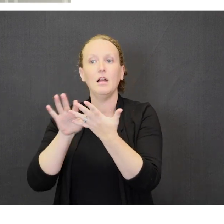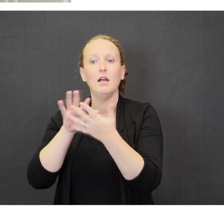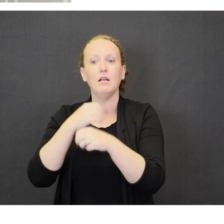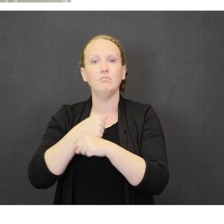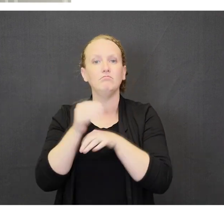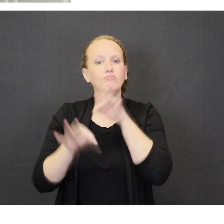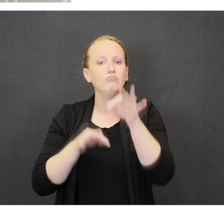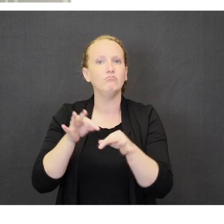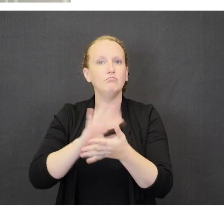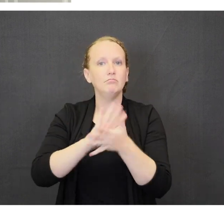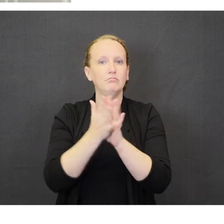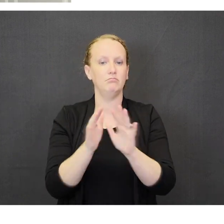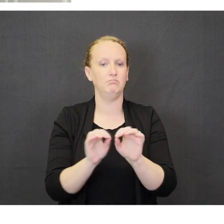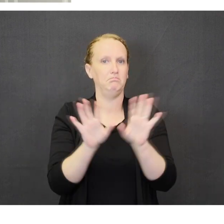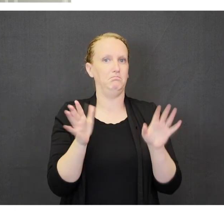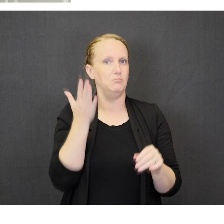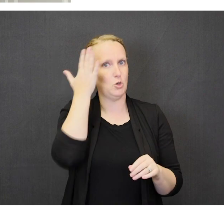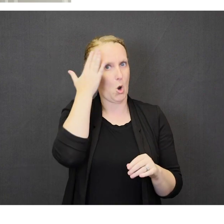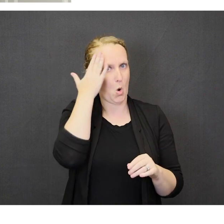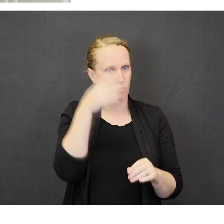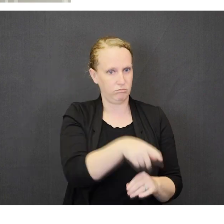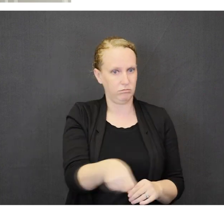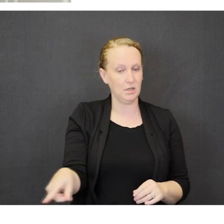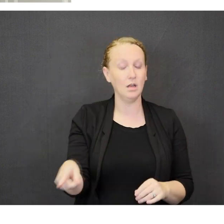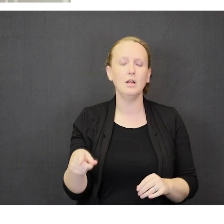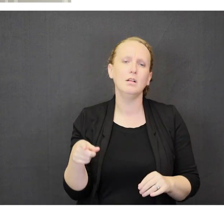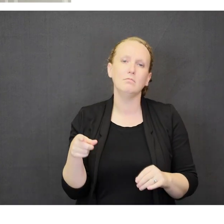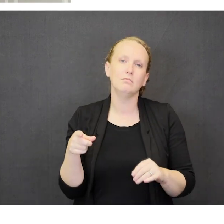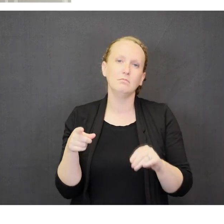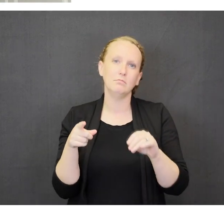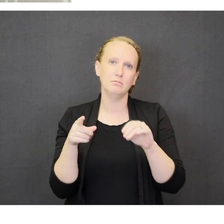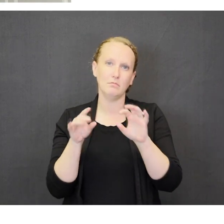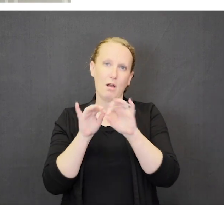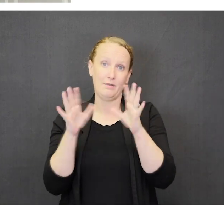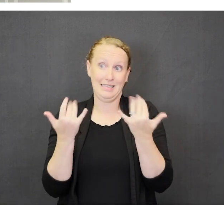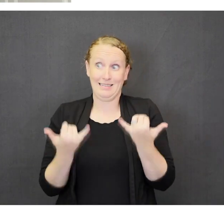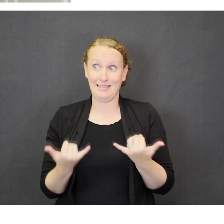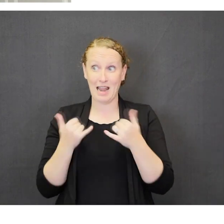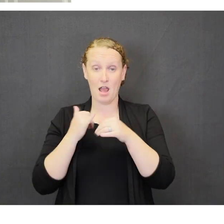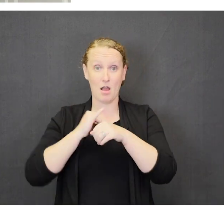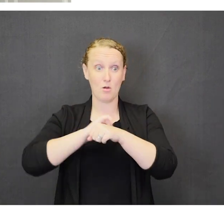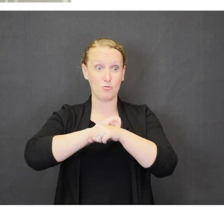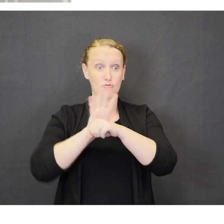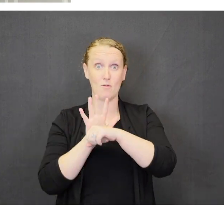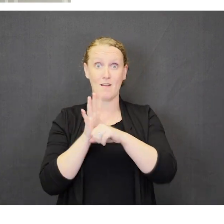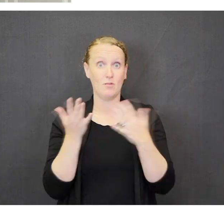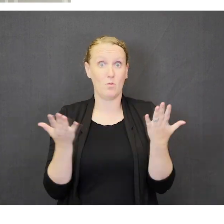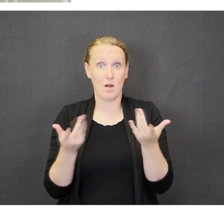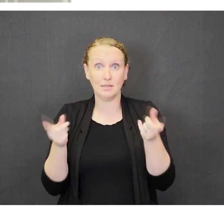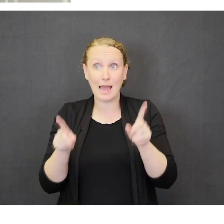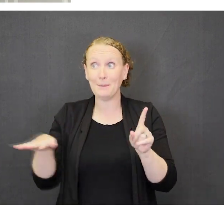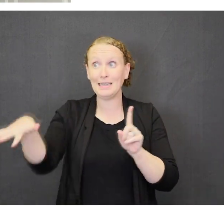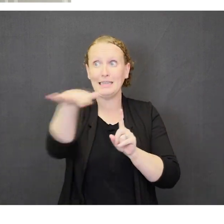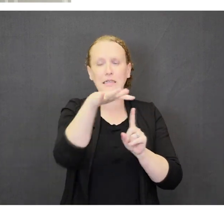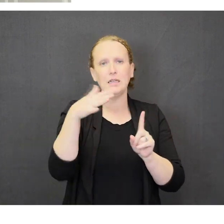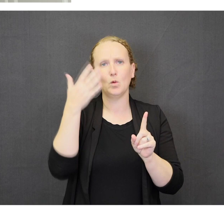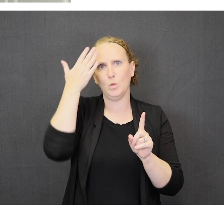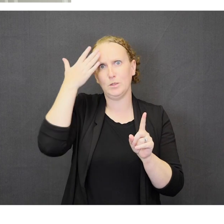ability now obviously we don't ultimately know many things about what's happening with the current uh virus but there are things that we do know and a